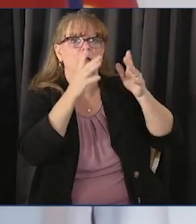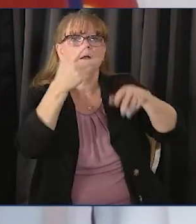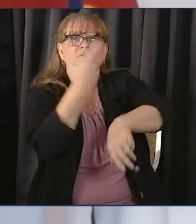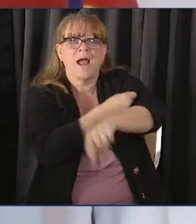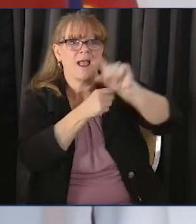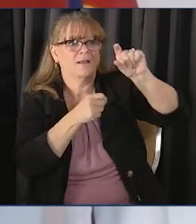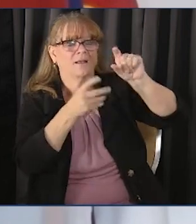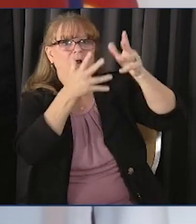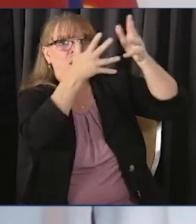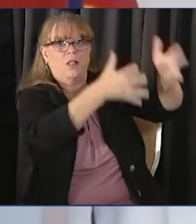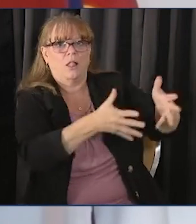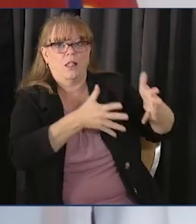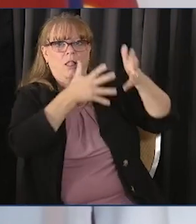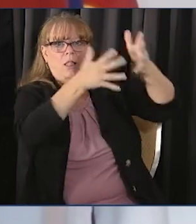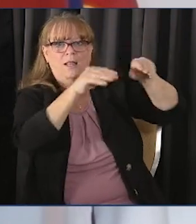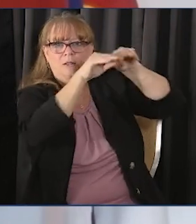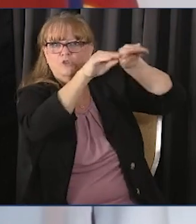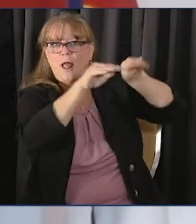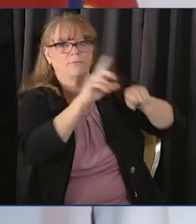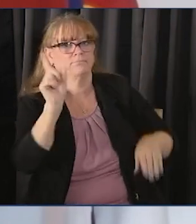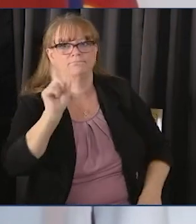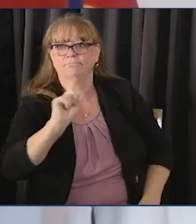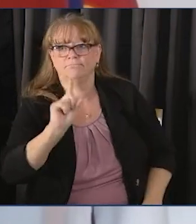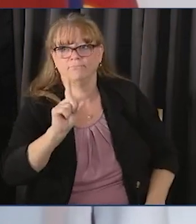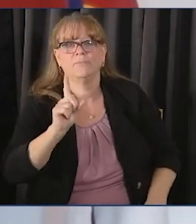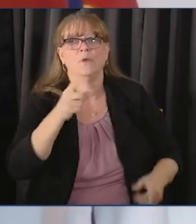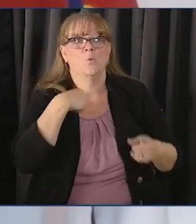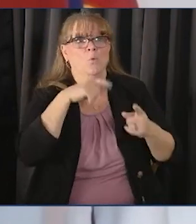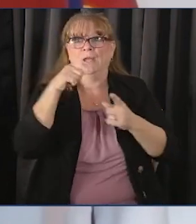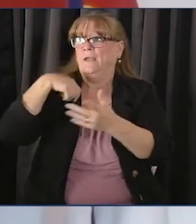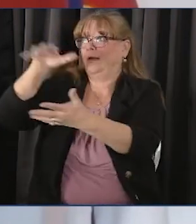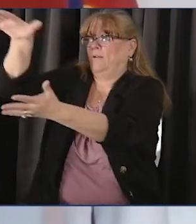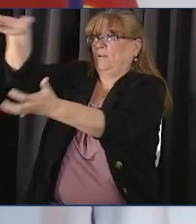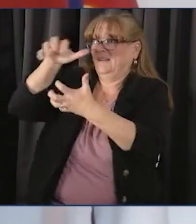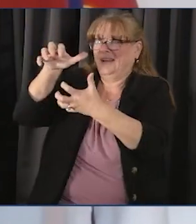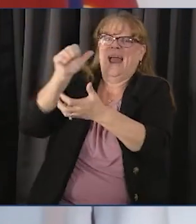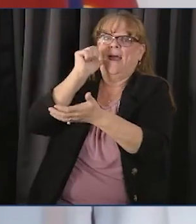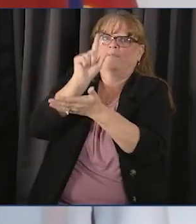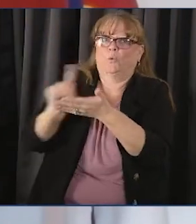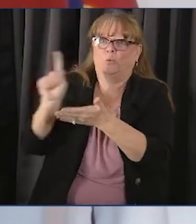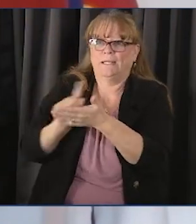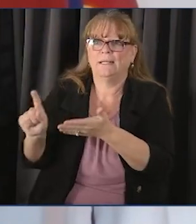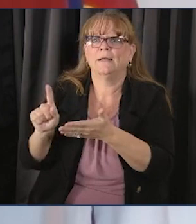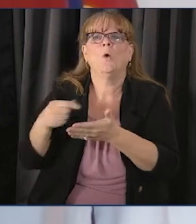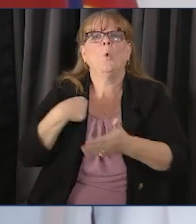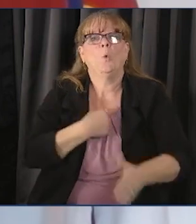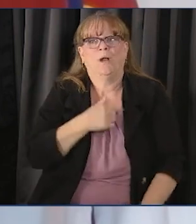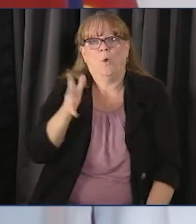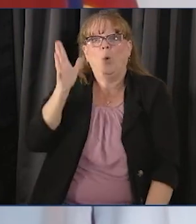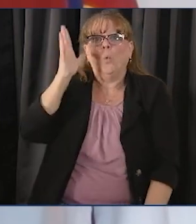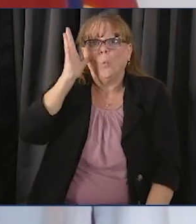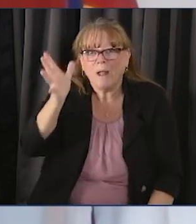We will use every dose. And that means that it's going to take us till the end of February at current supply